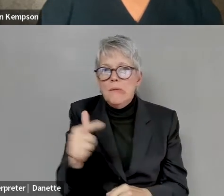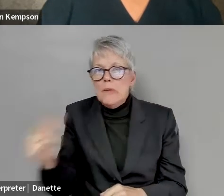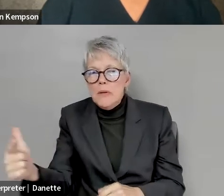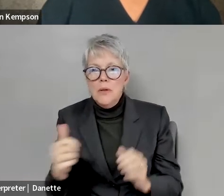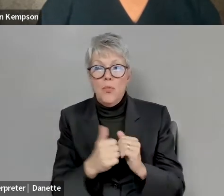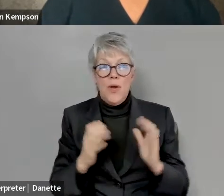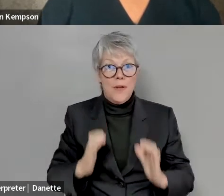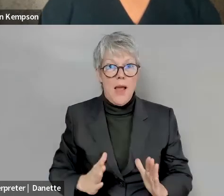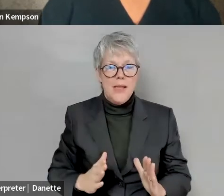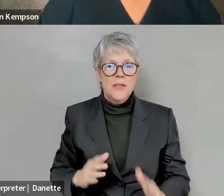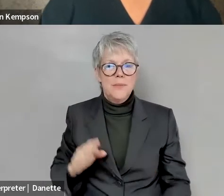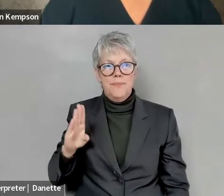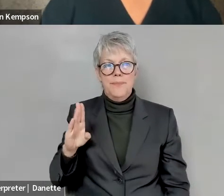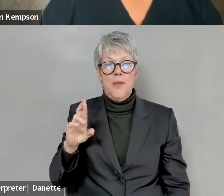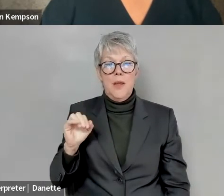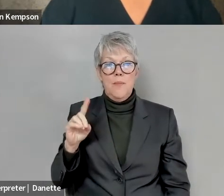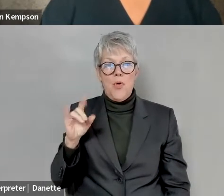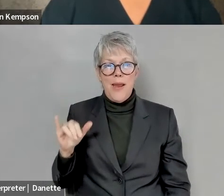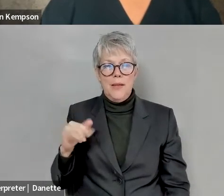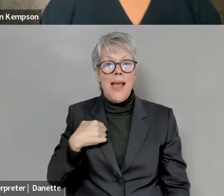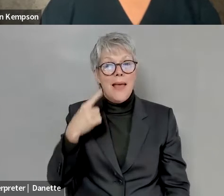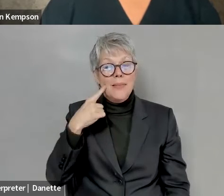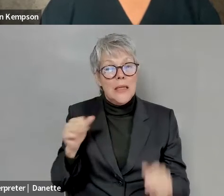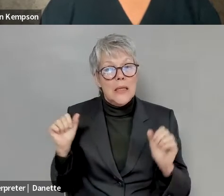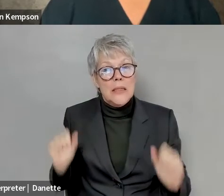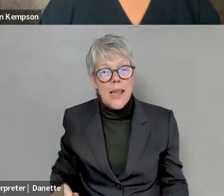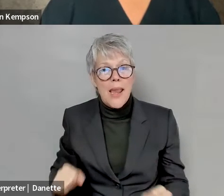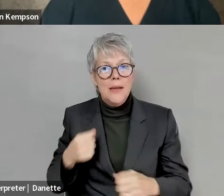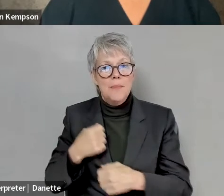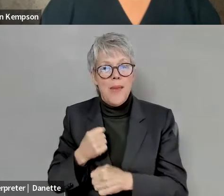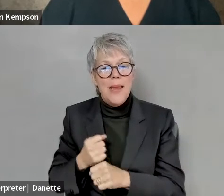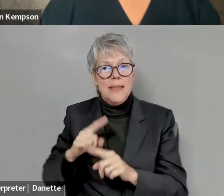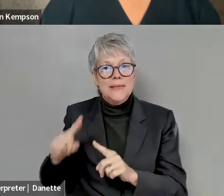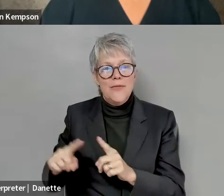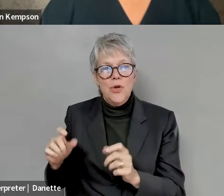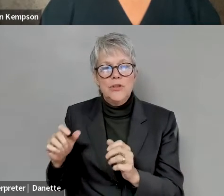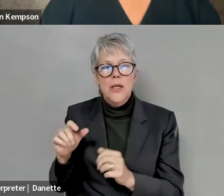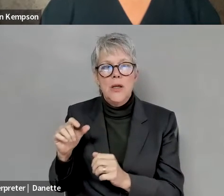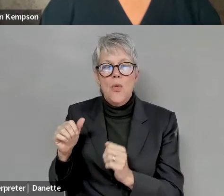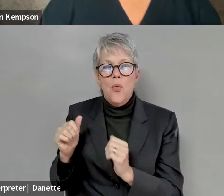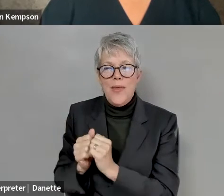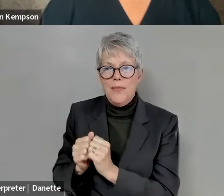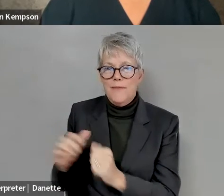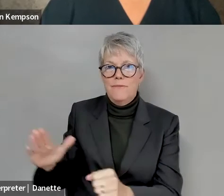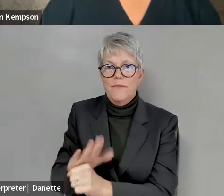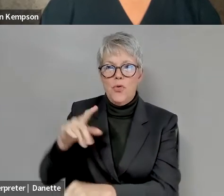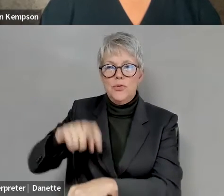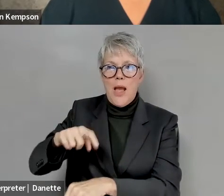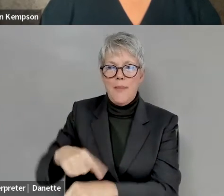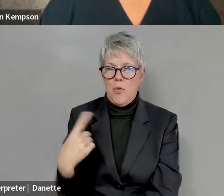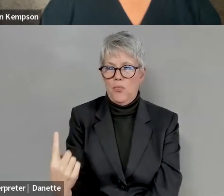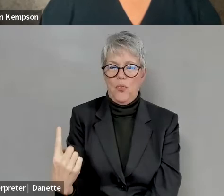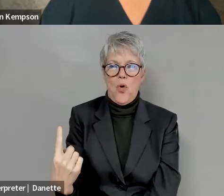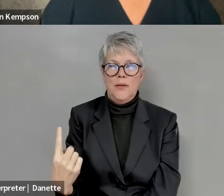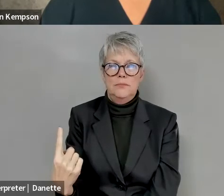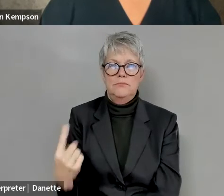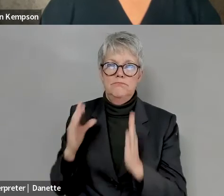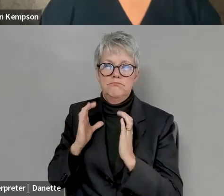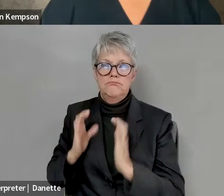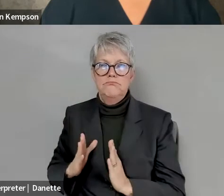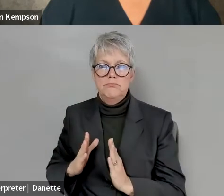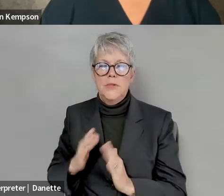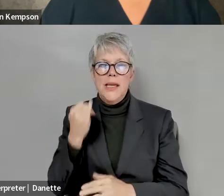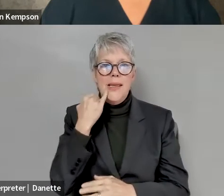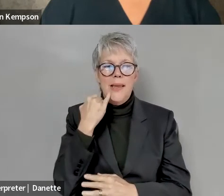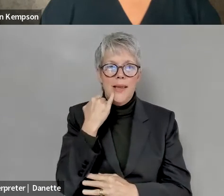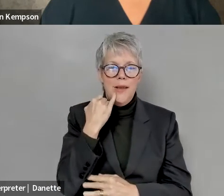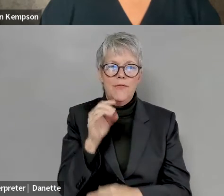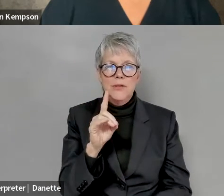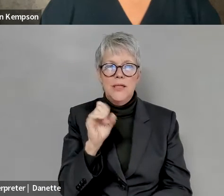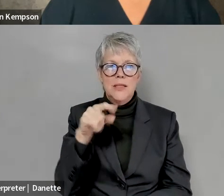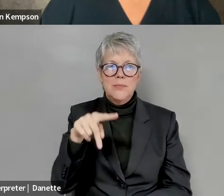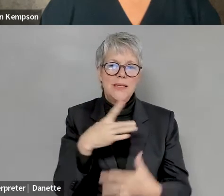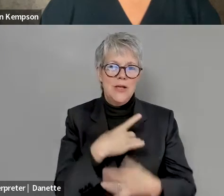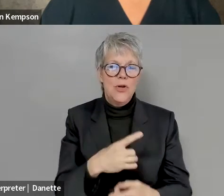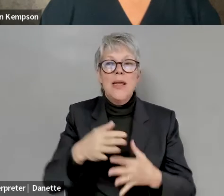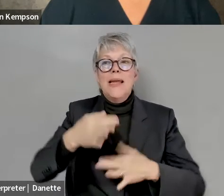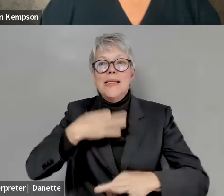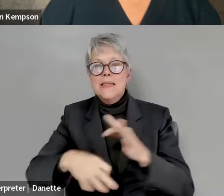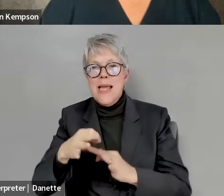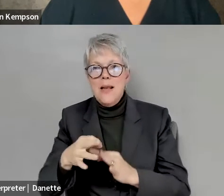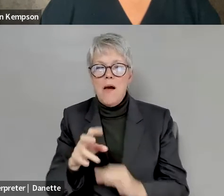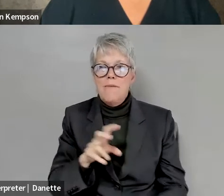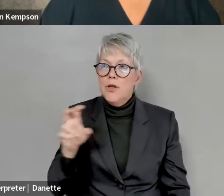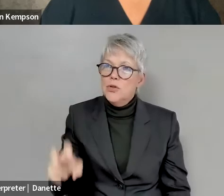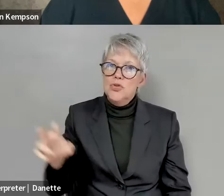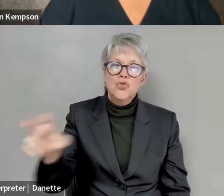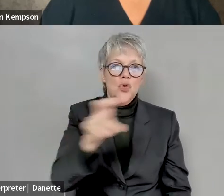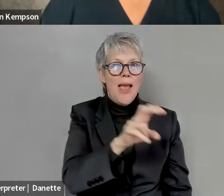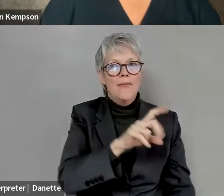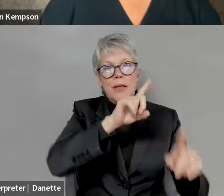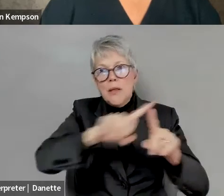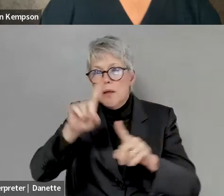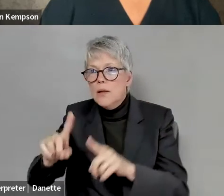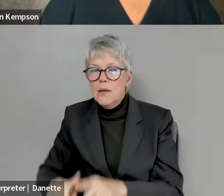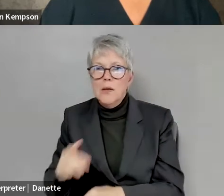Michael Smith: I think it can make a difference for the the workers themselves, if that's something that they're interested in, because they, instead of traveling around to to multiple homes and communities,